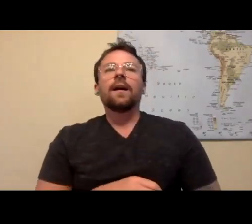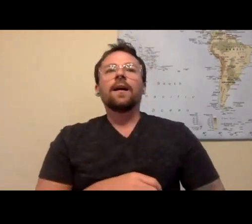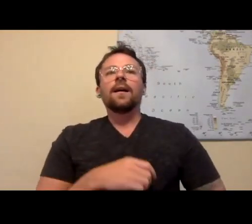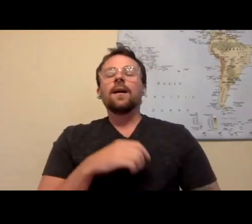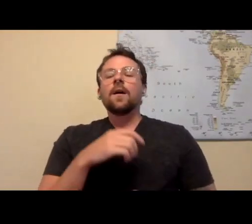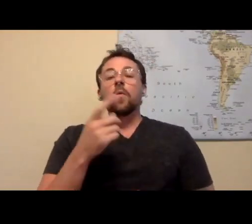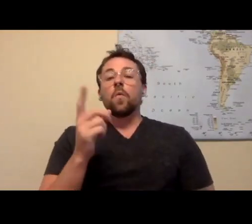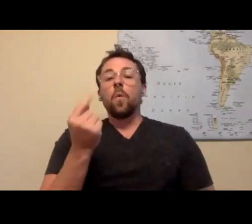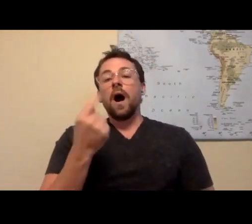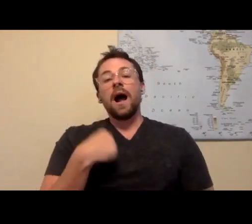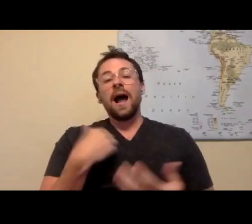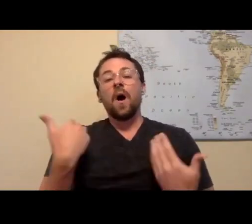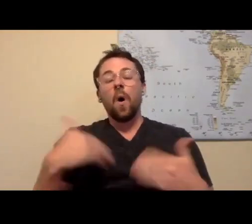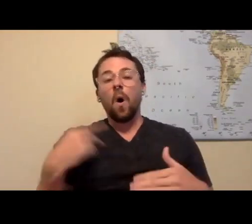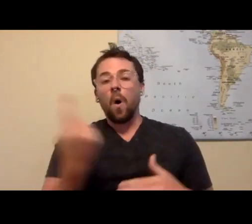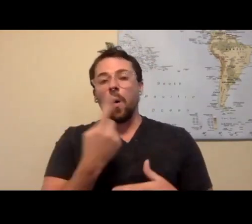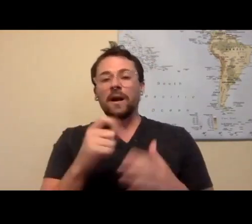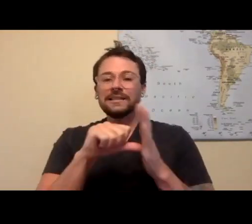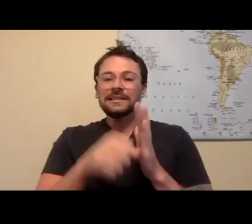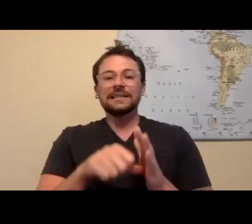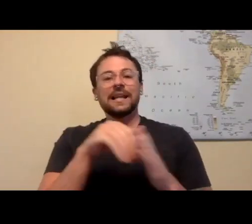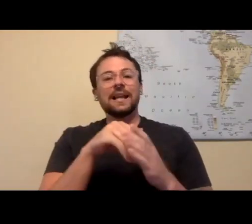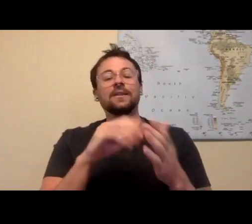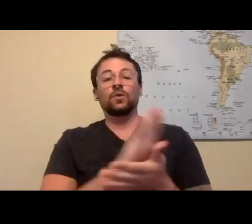> That is always an incredibly difficult thing.